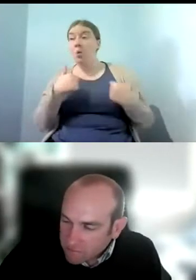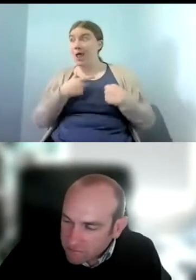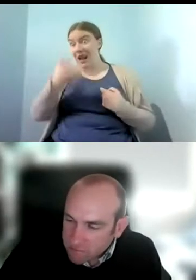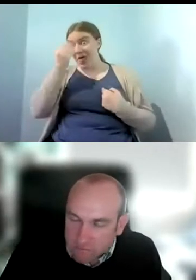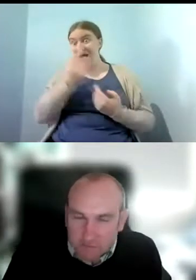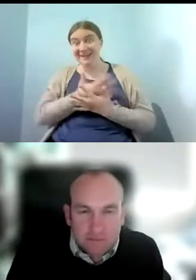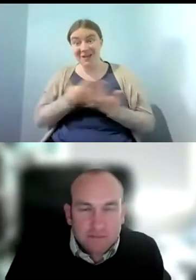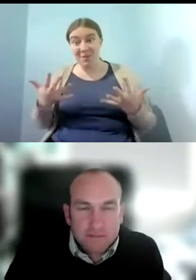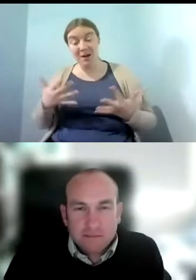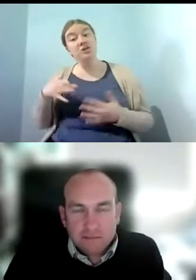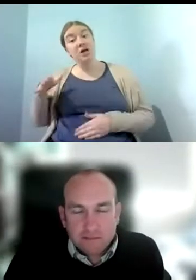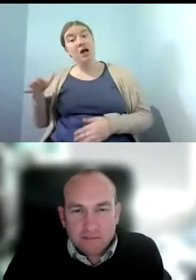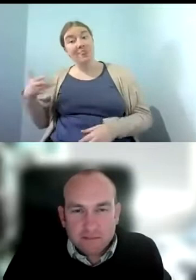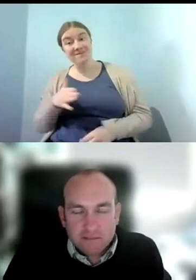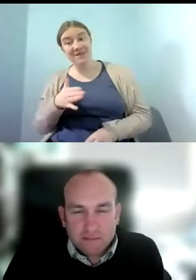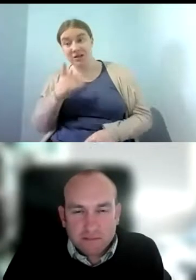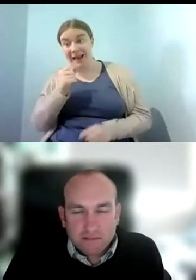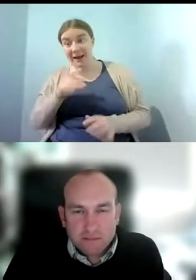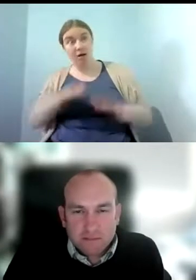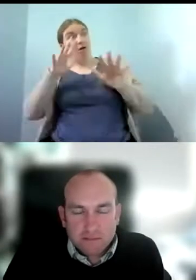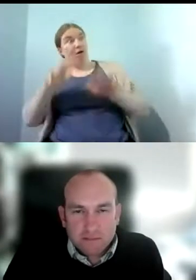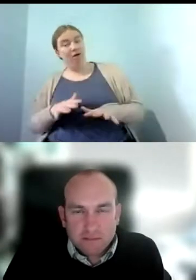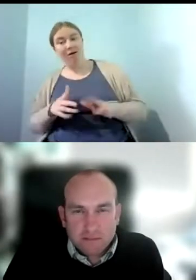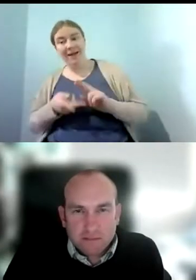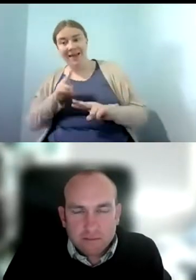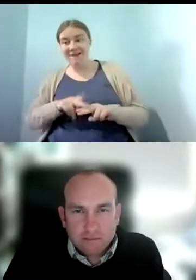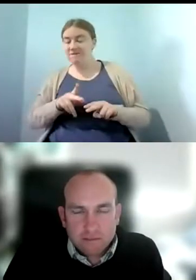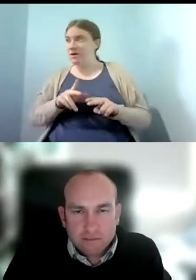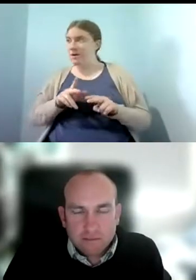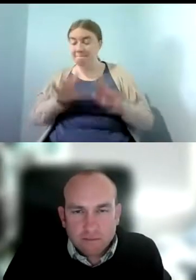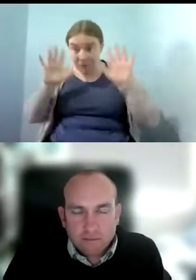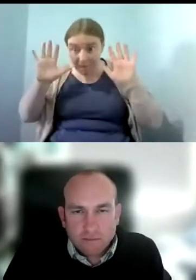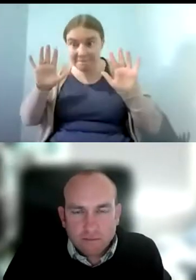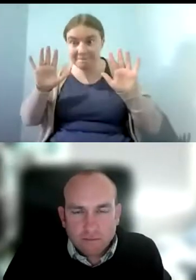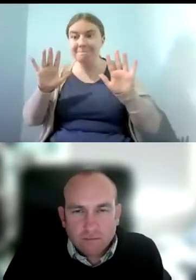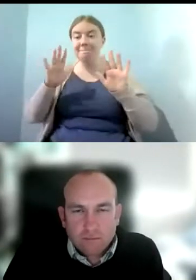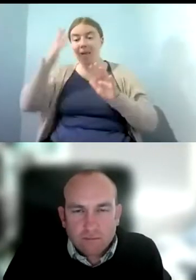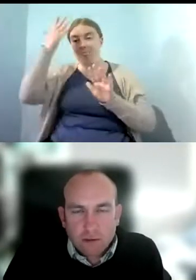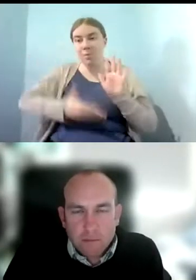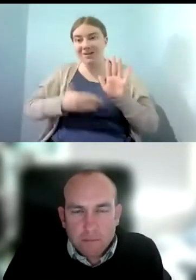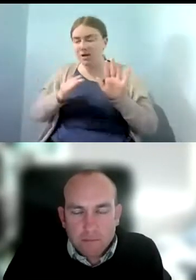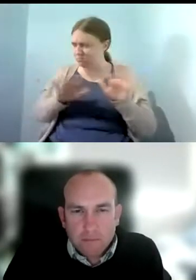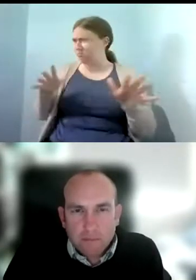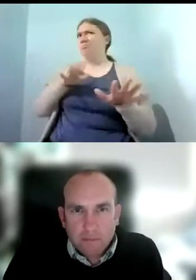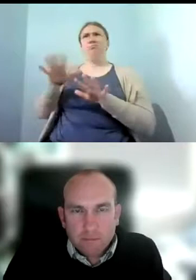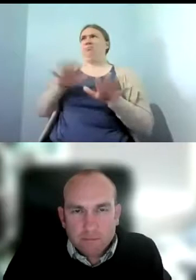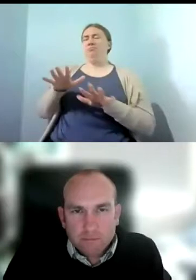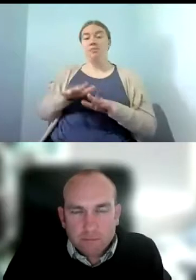that they can startle actually if you sort of suddenly move up against the window but generally